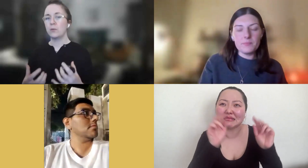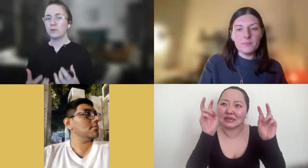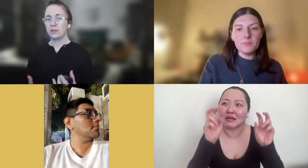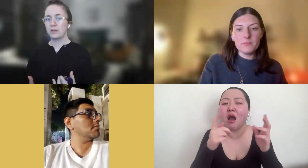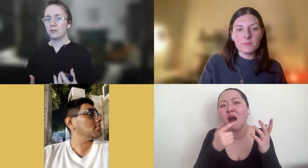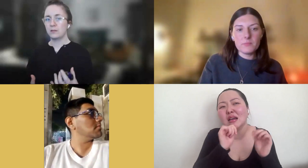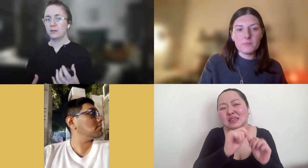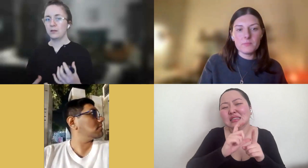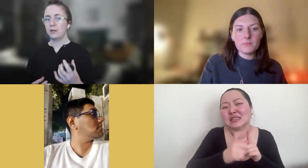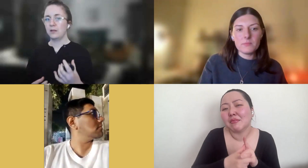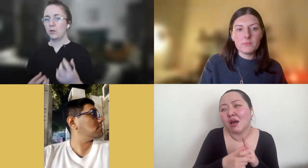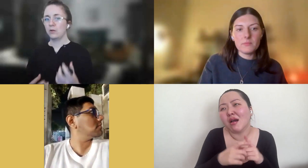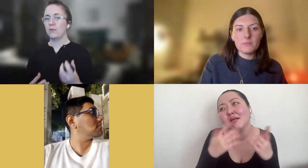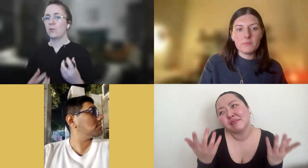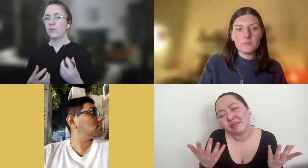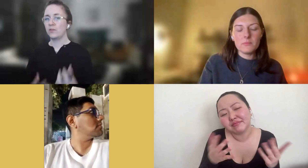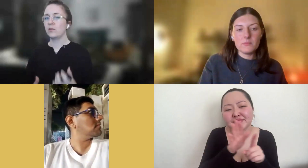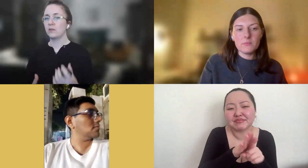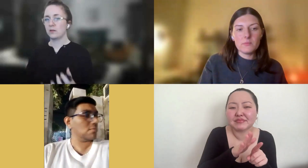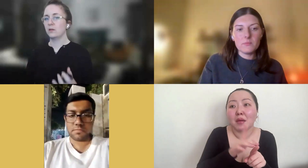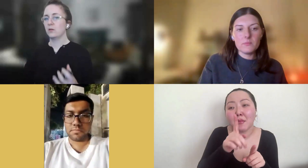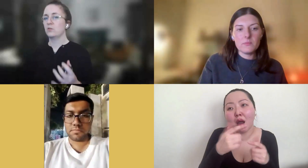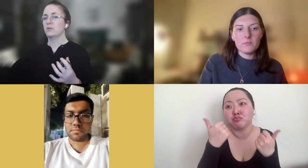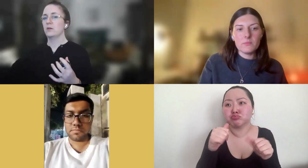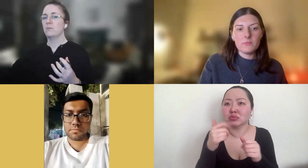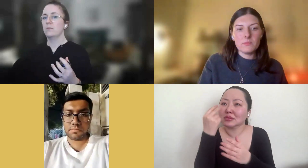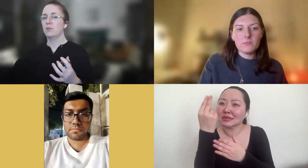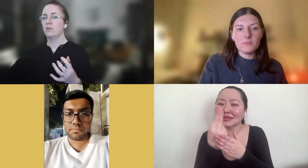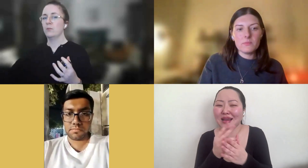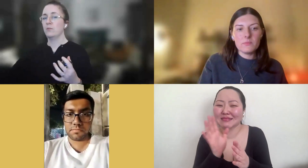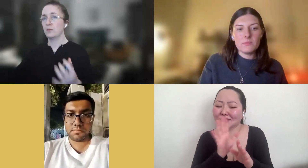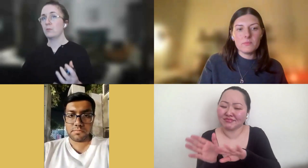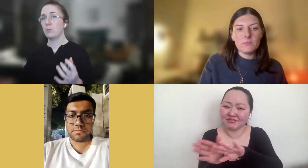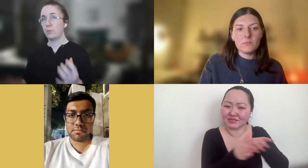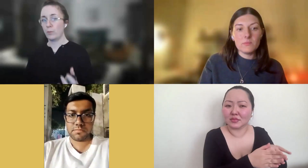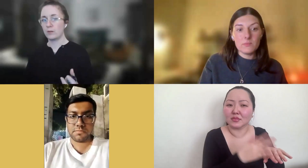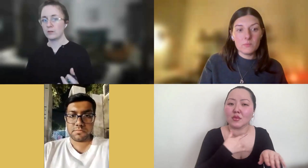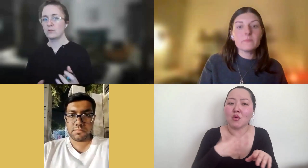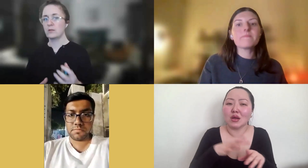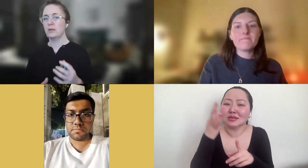really want to center and honour specific design cultures that emerge from disabled perspectives